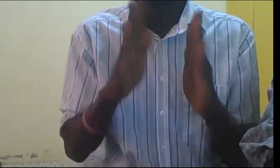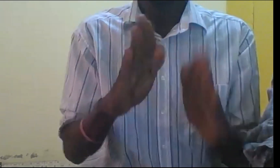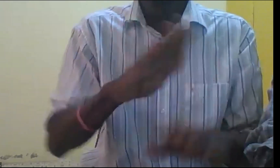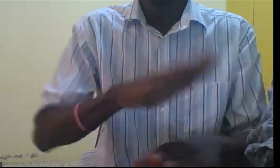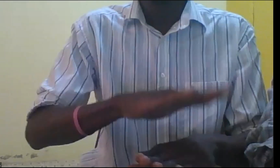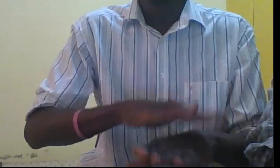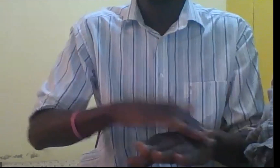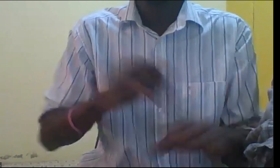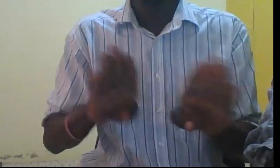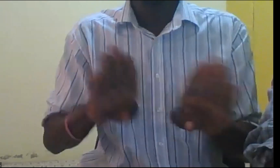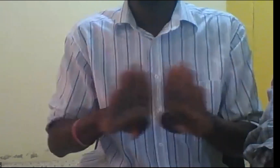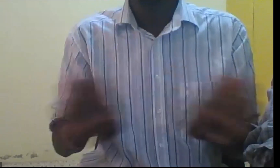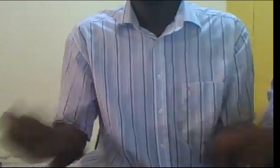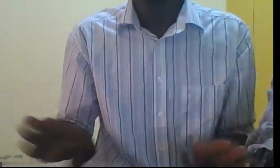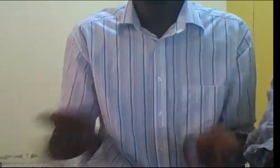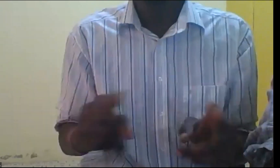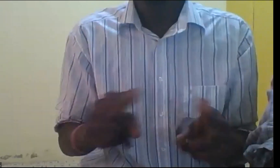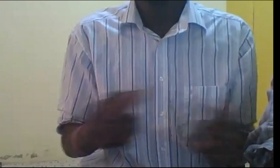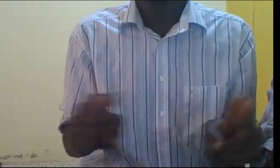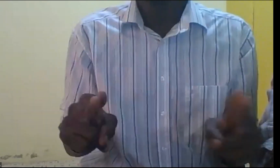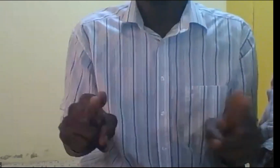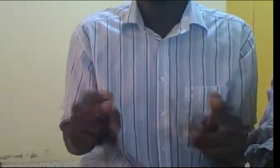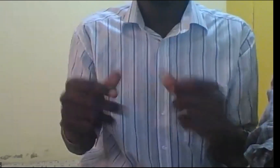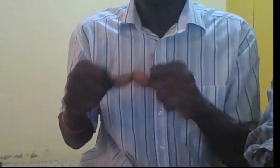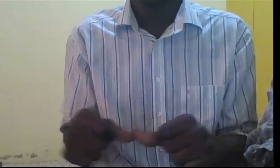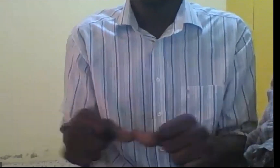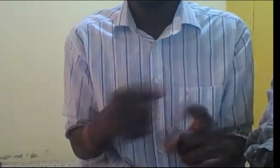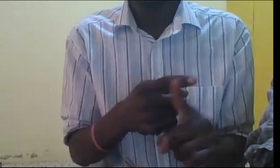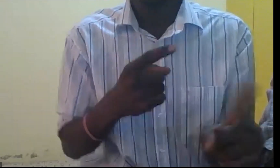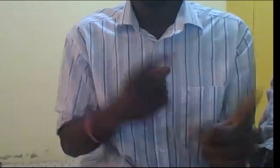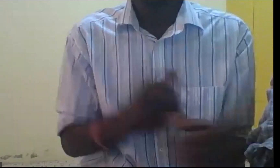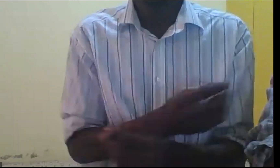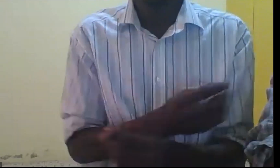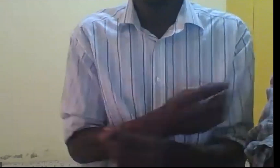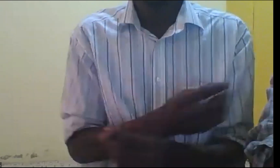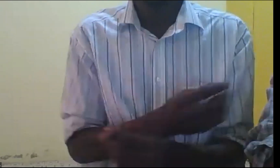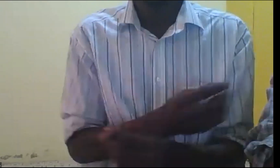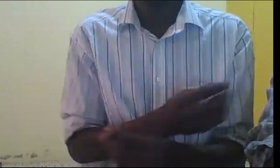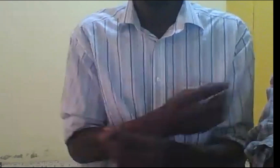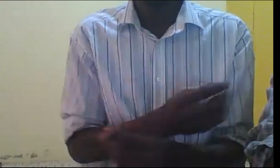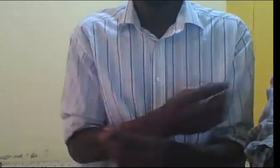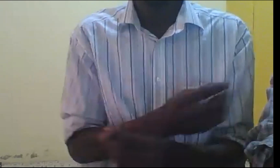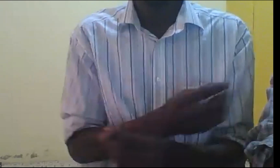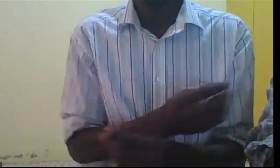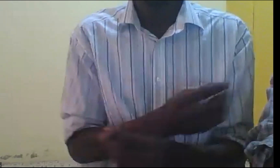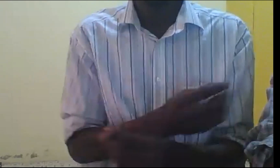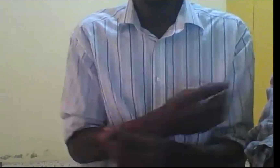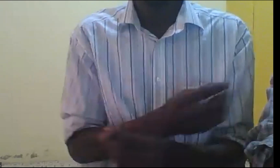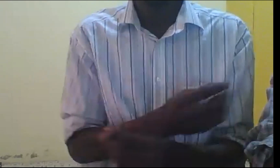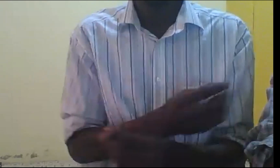Yeah. Thank you so much. I see 2 more hands up. We are at time also we'll suggest the following in the spirit of Mcafee conversations and meetings, we will leave the call open for those of you who can't pay so that we can hear from people who would like to share and have their hands